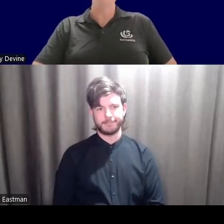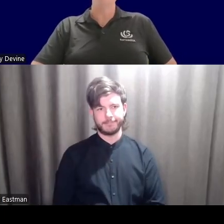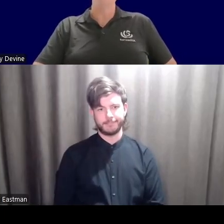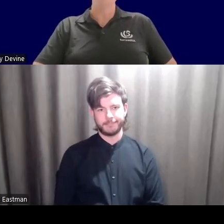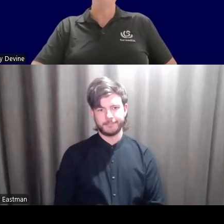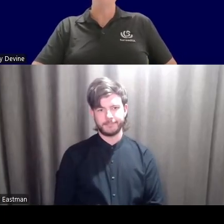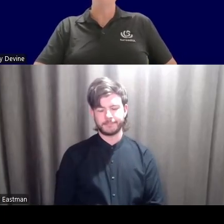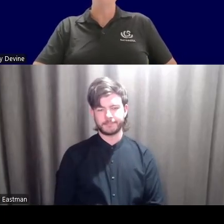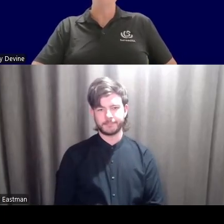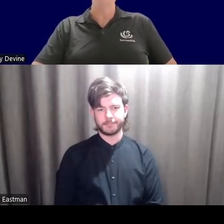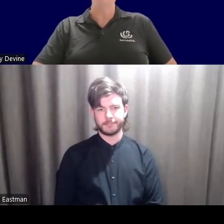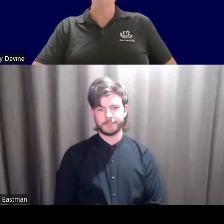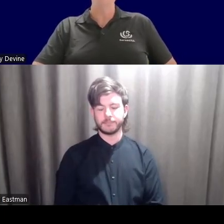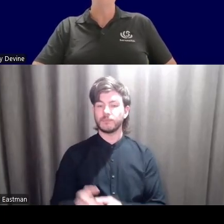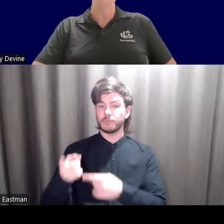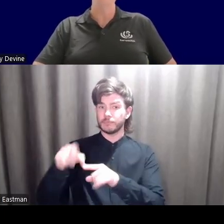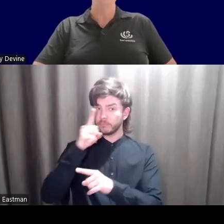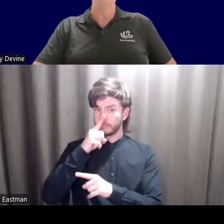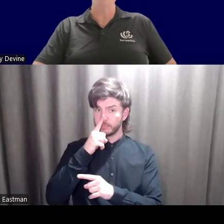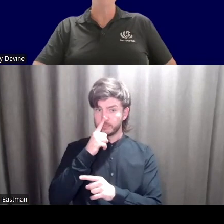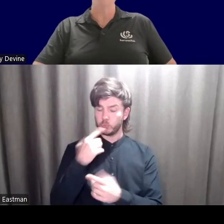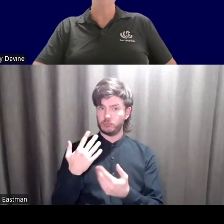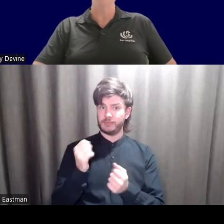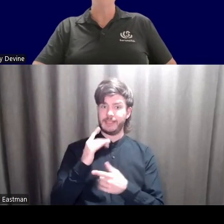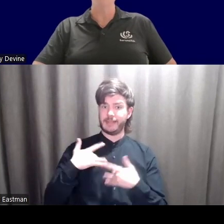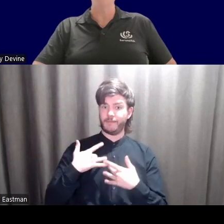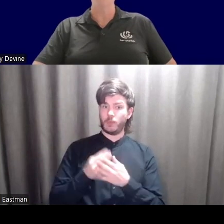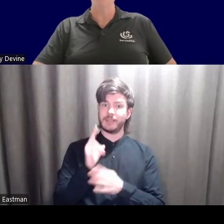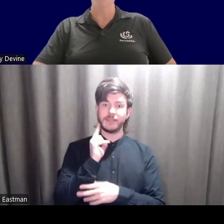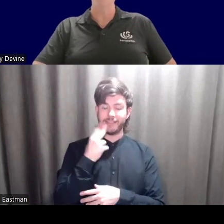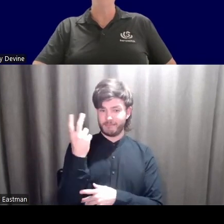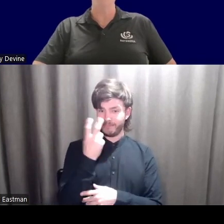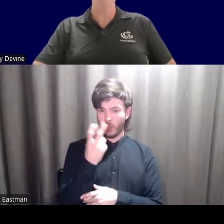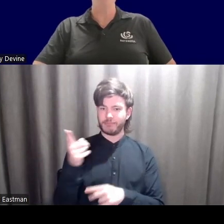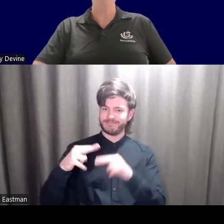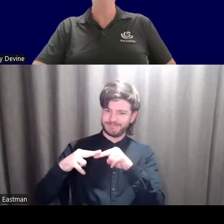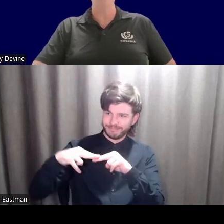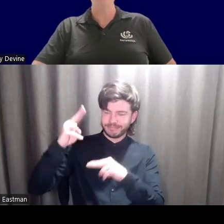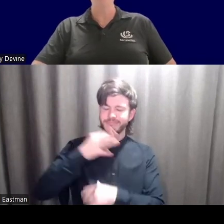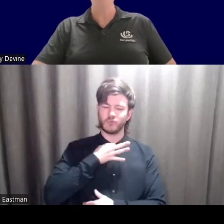with deafblindness are facing increased risk of isolation which can affect their mental health,